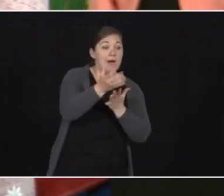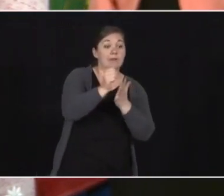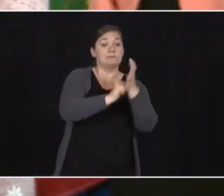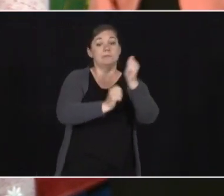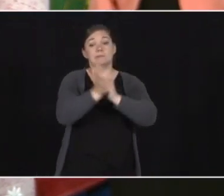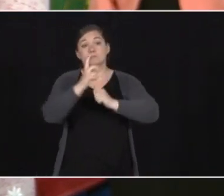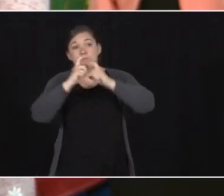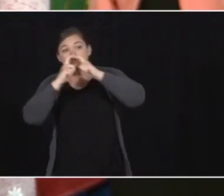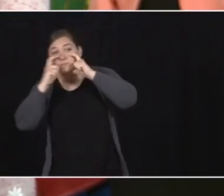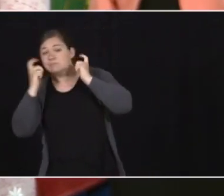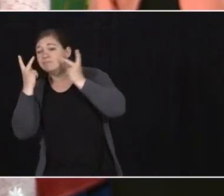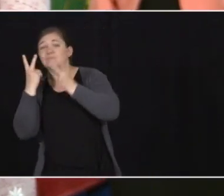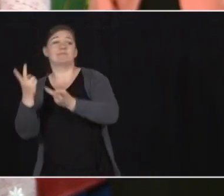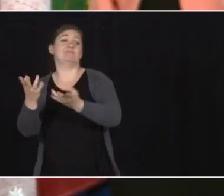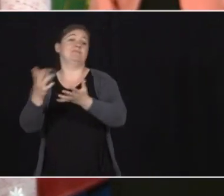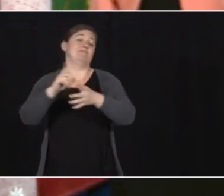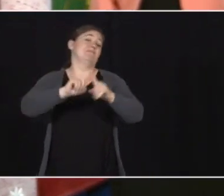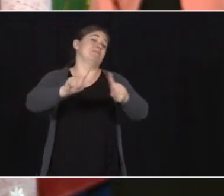As a province, we have to do a better job.